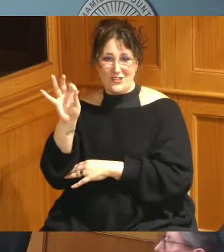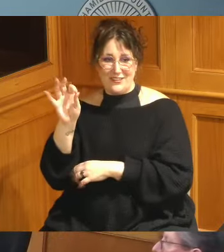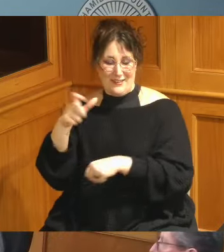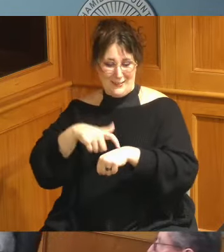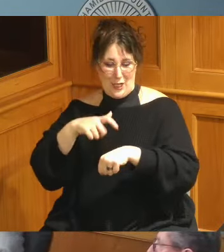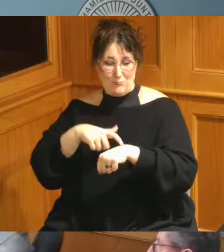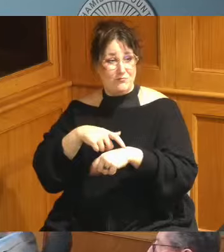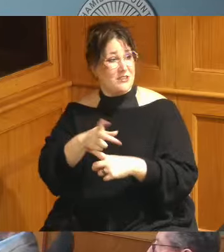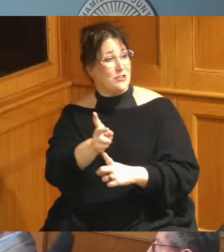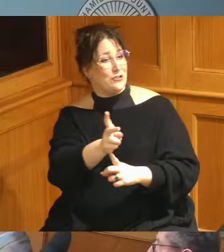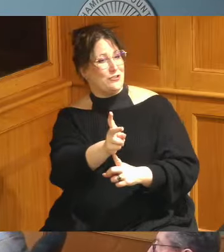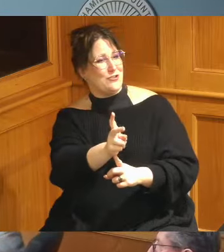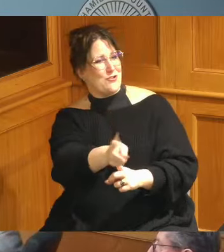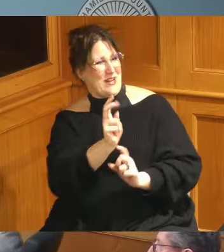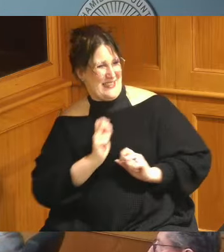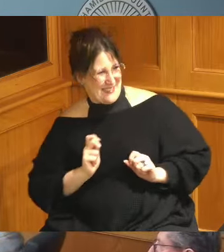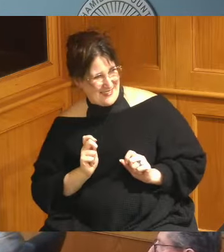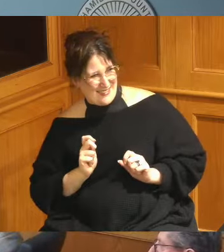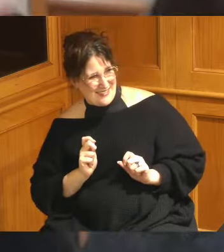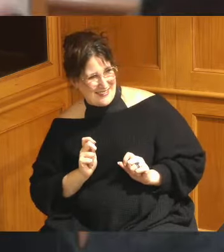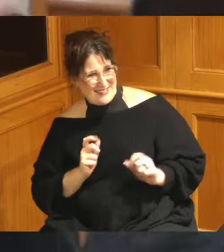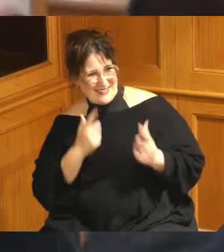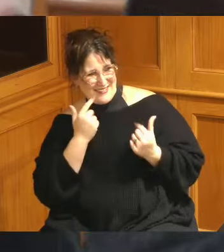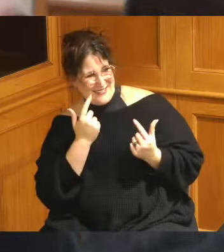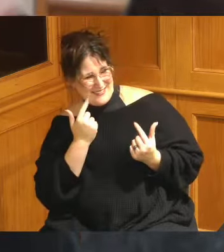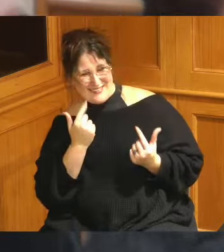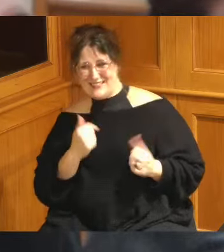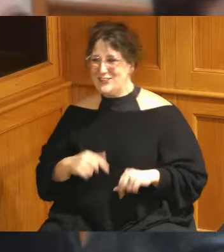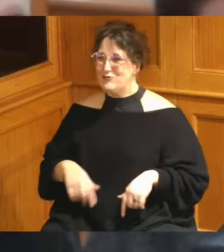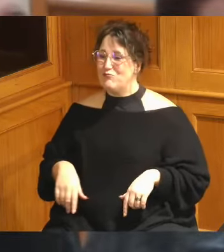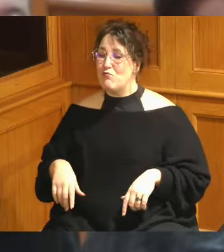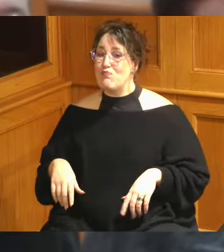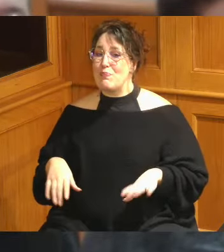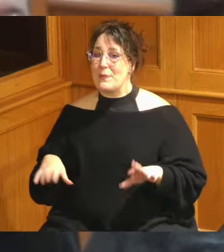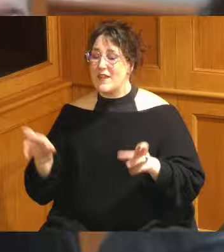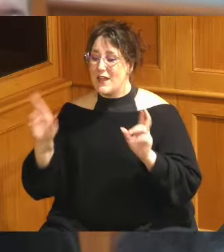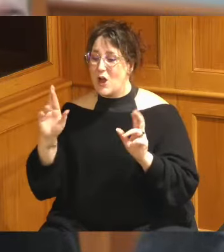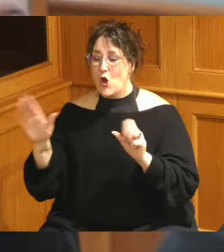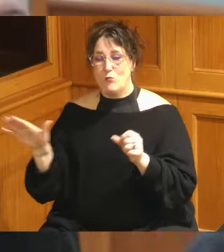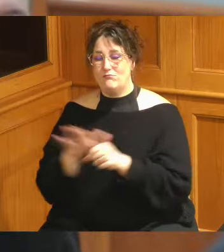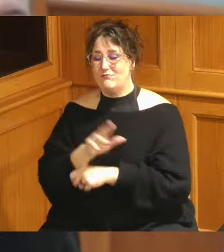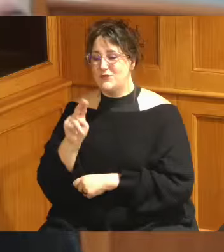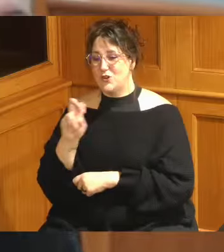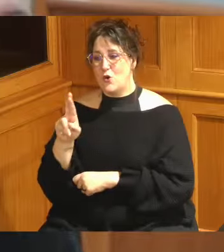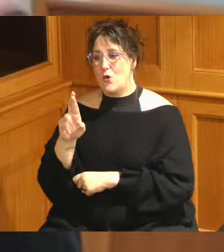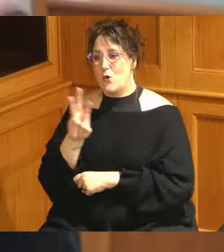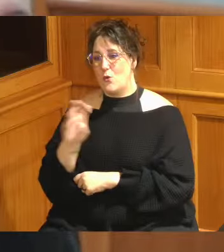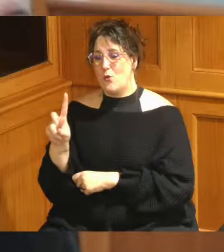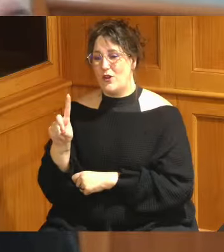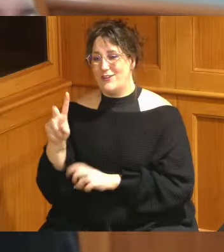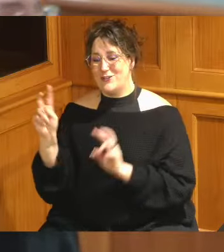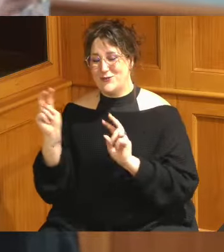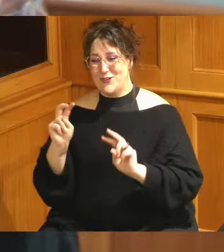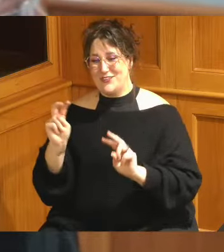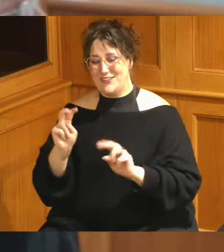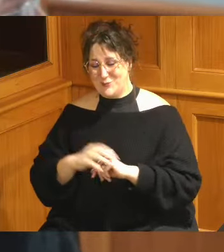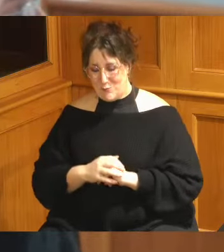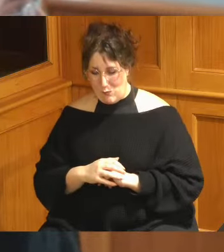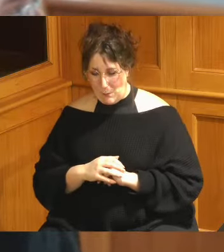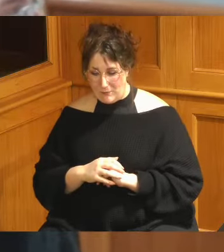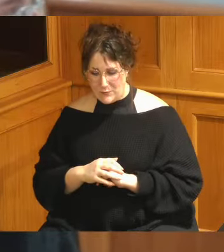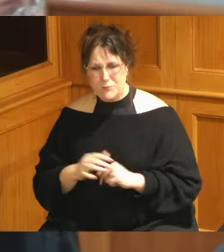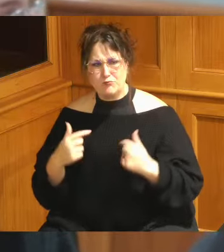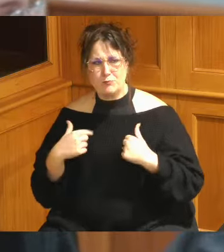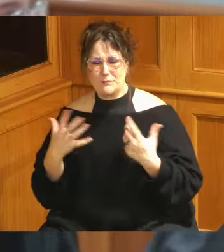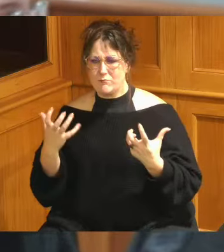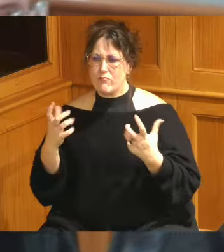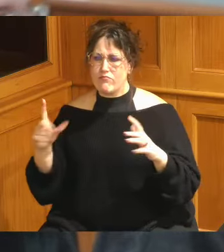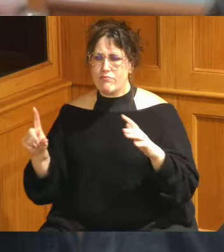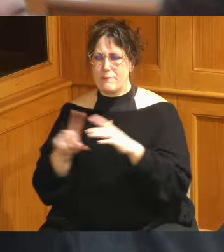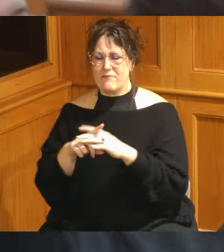the floor for two minutes. Hope all of Norwood is watching. I wanted to come today to first